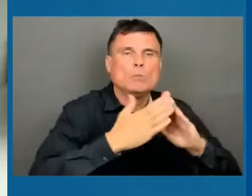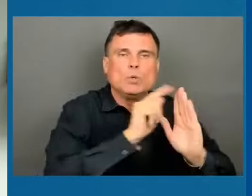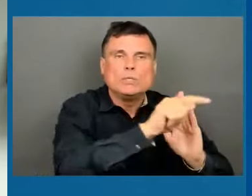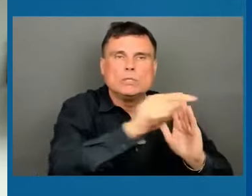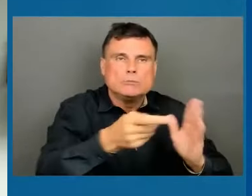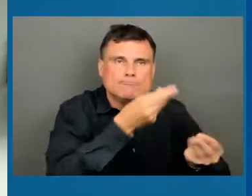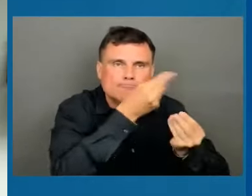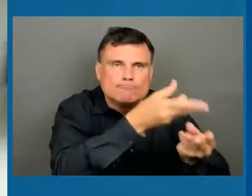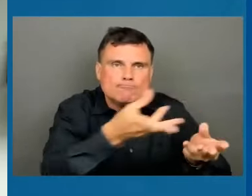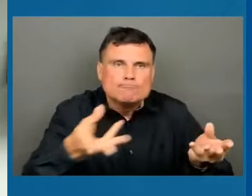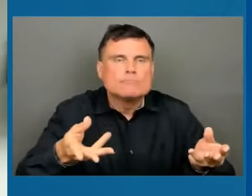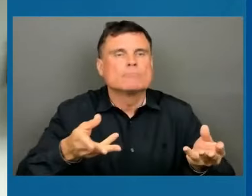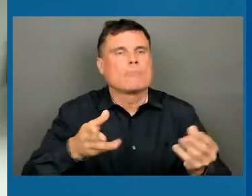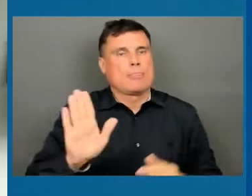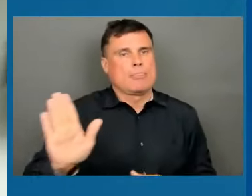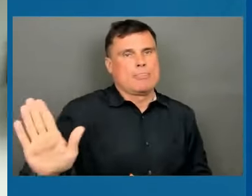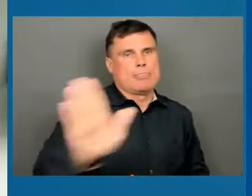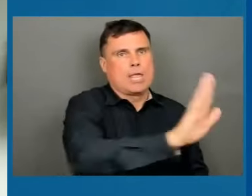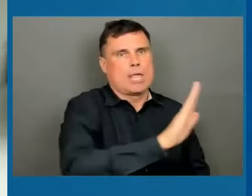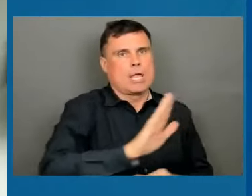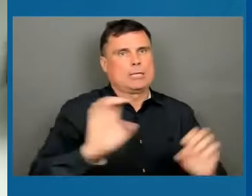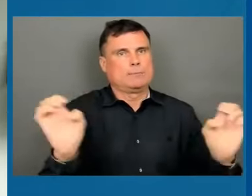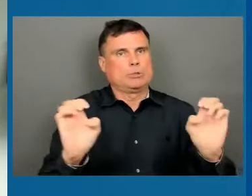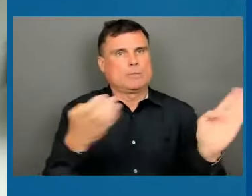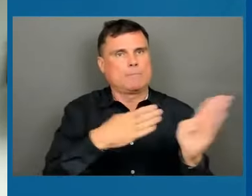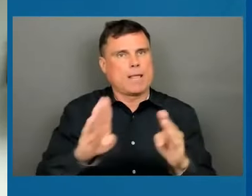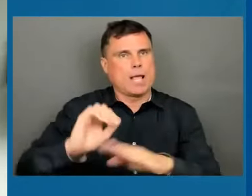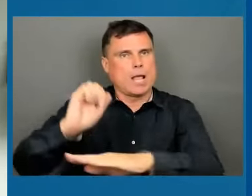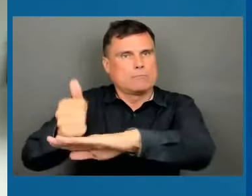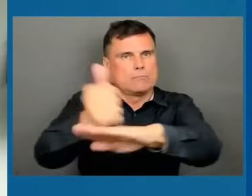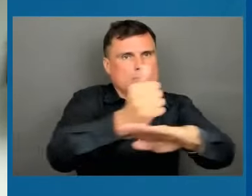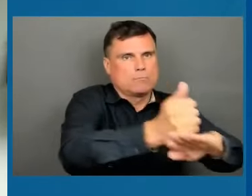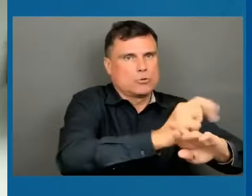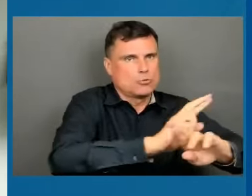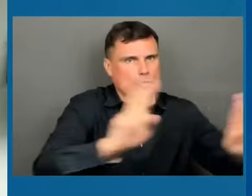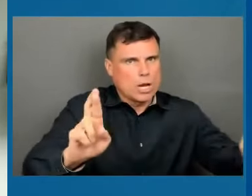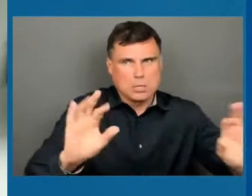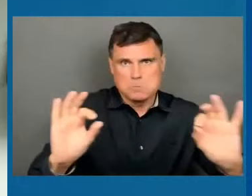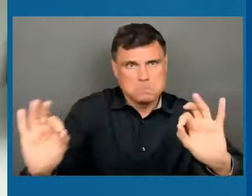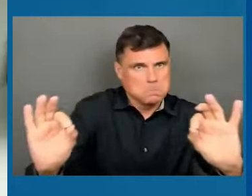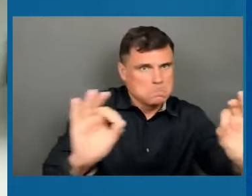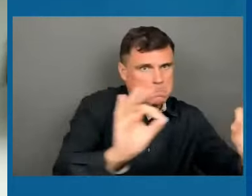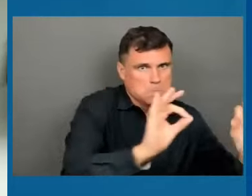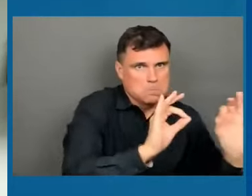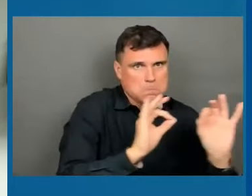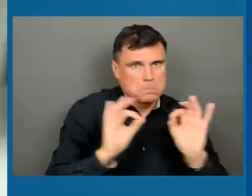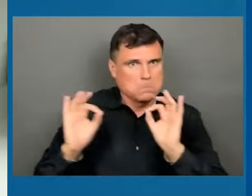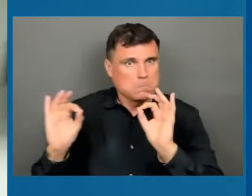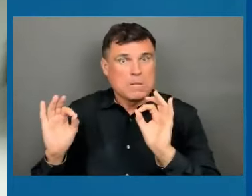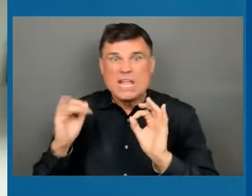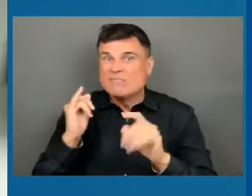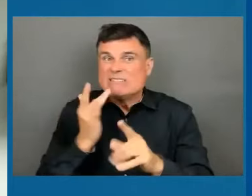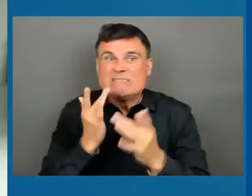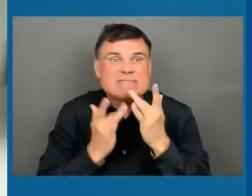plans will suffice and if not, how we can assist and support. One. Things that we've been